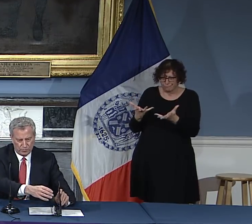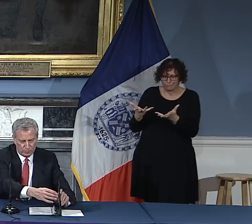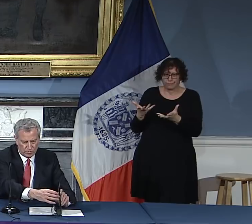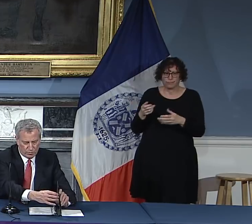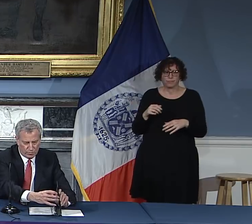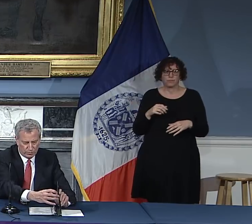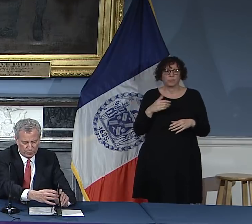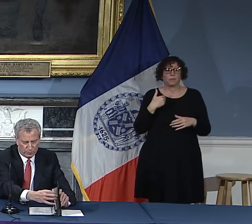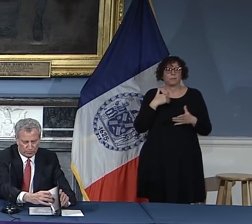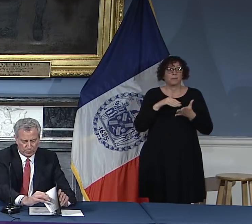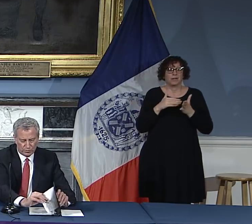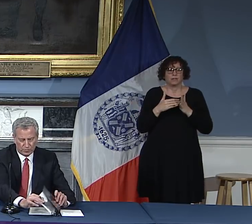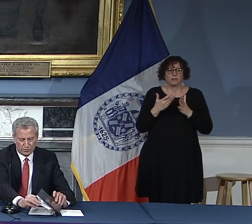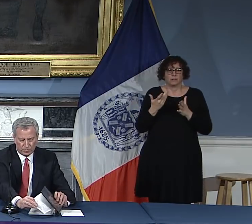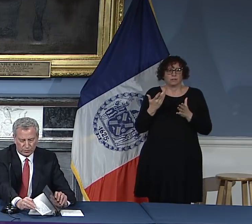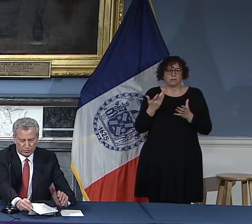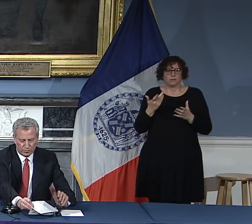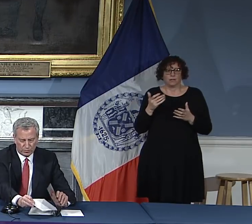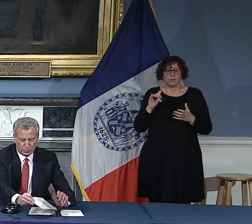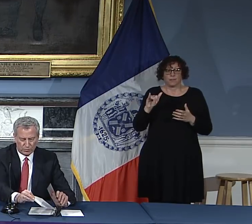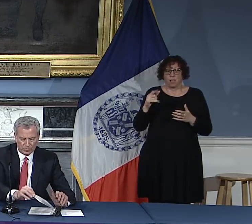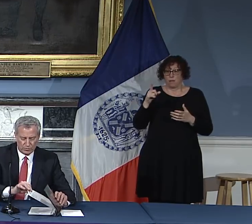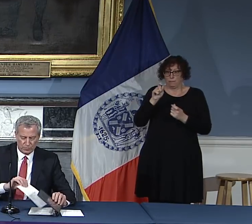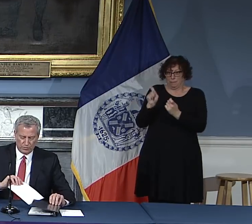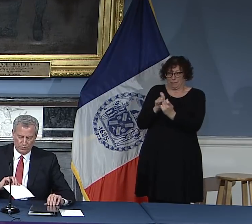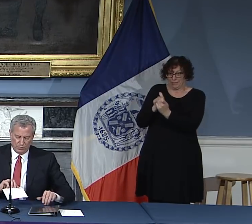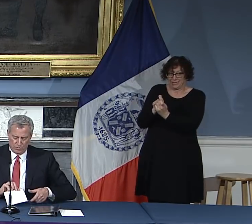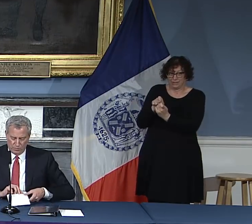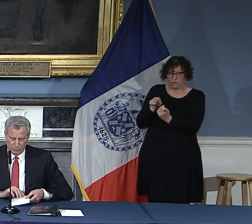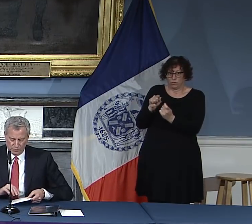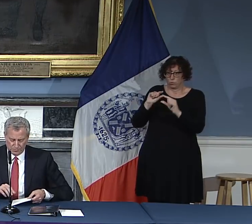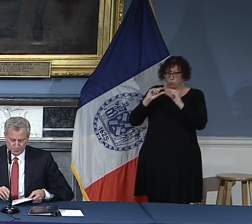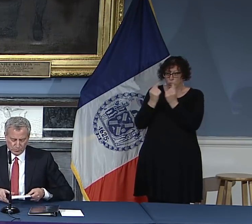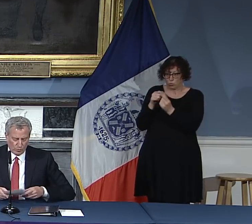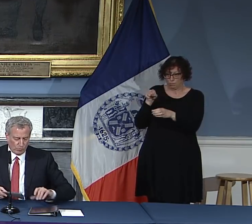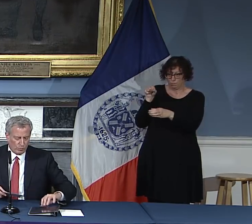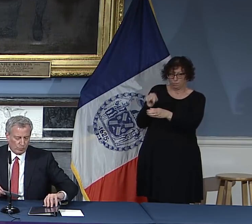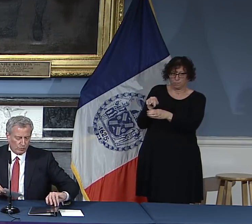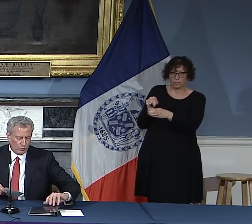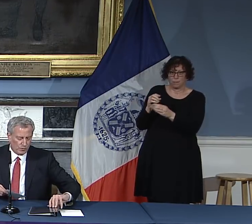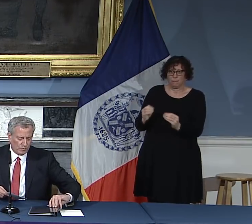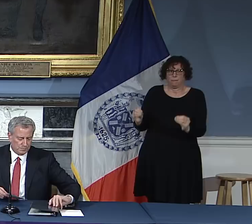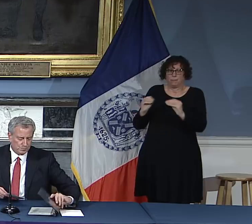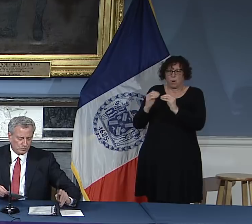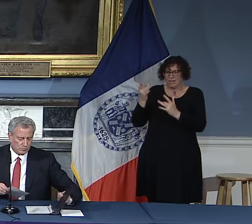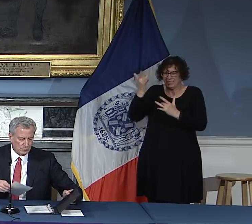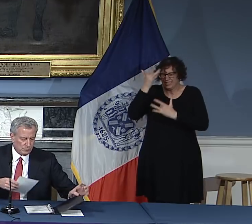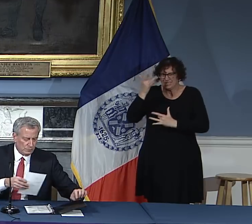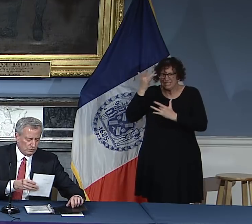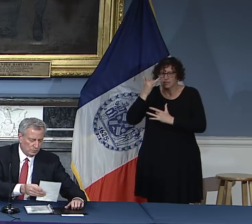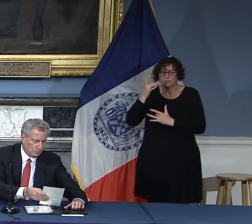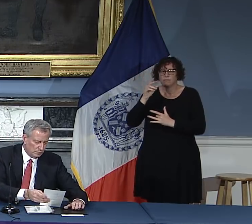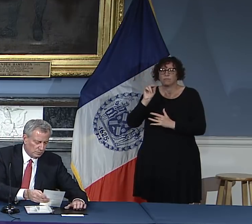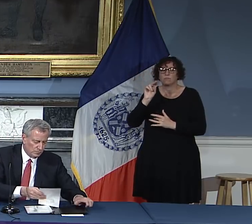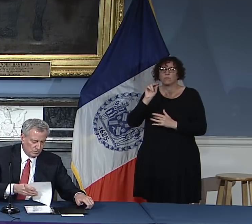PEOPLE THAT ARE IN HOSPITALS, IN INTENSIVE CARE UNIT AND NOT GETINTG TBETE R, PEOPLE AT HOME